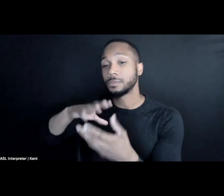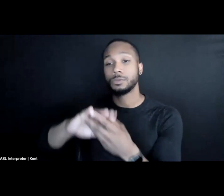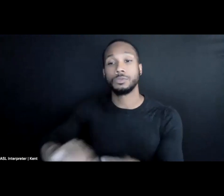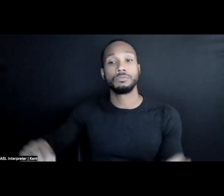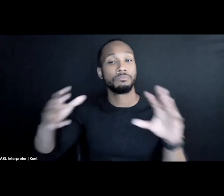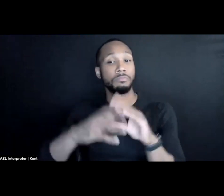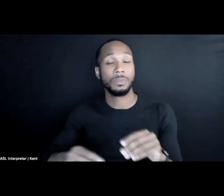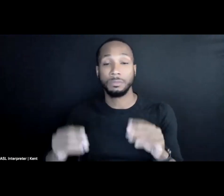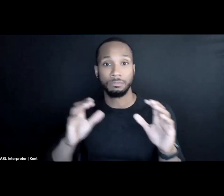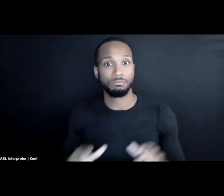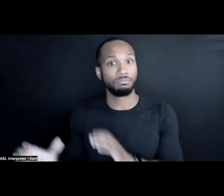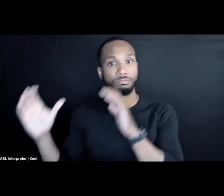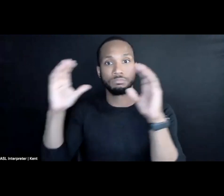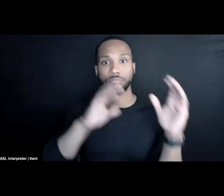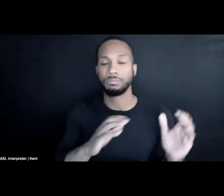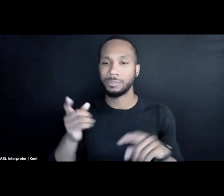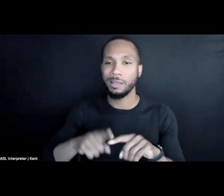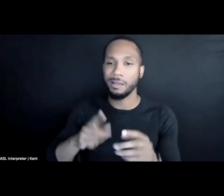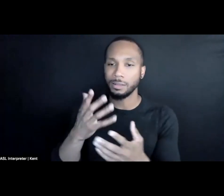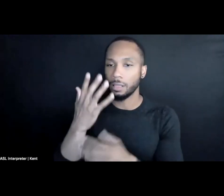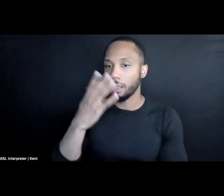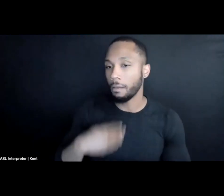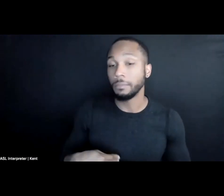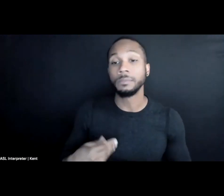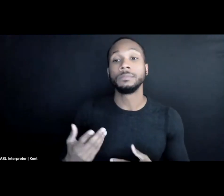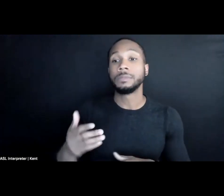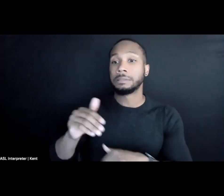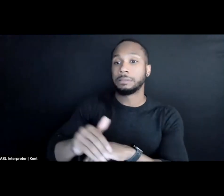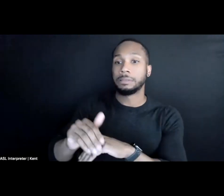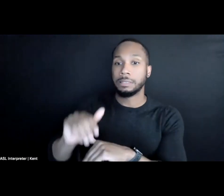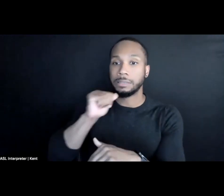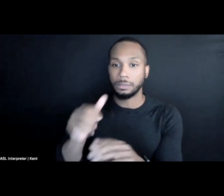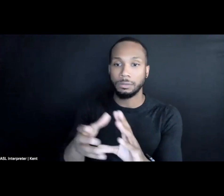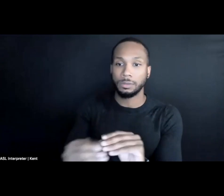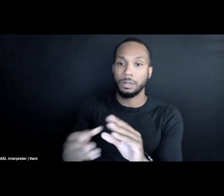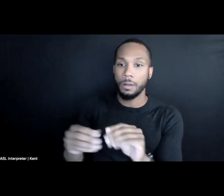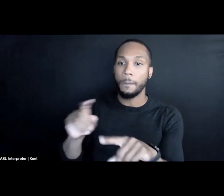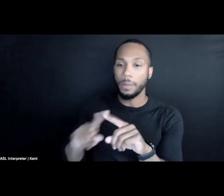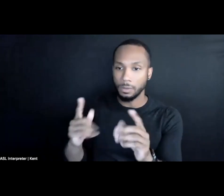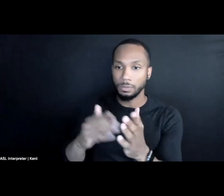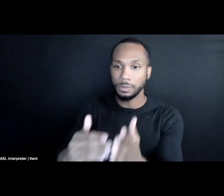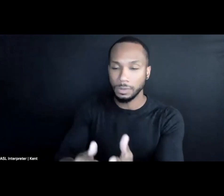La noche en mí no habla, pero repite, hace eco que llena mi sueño,